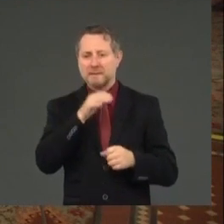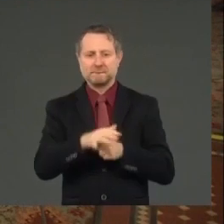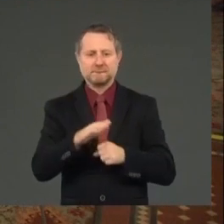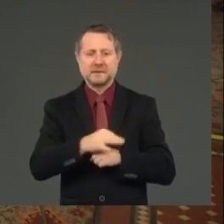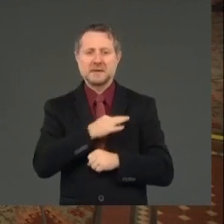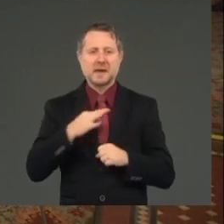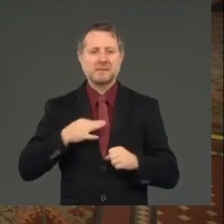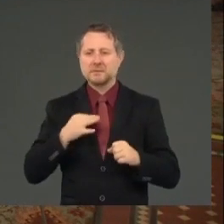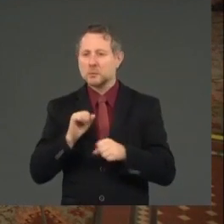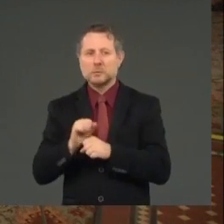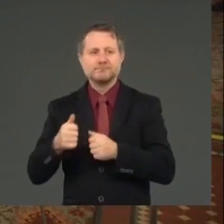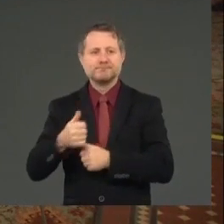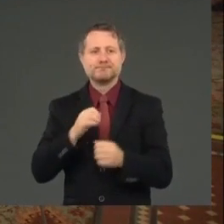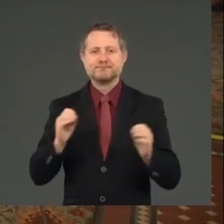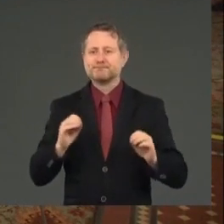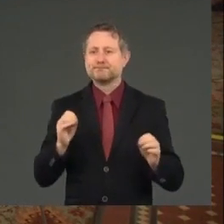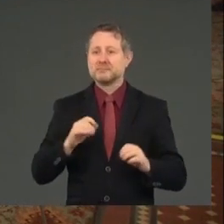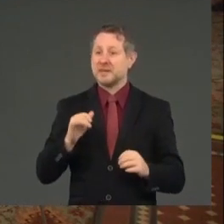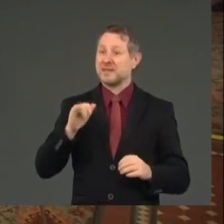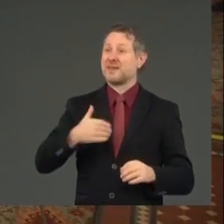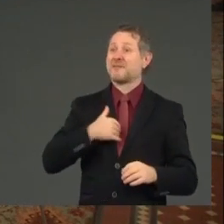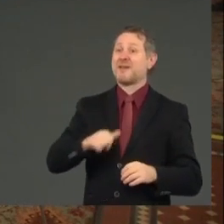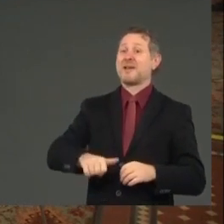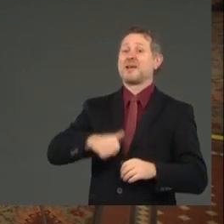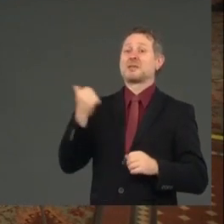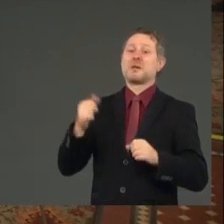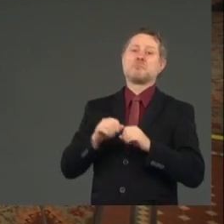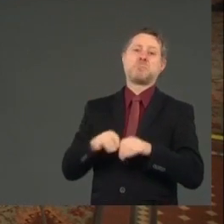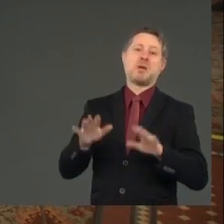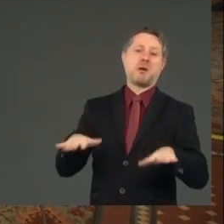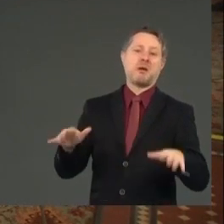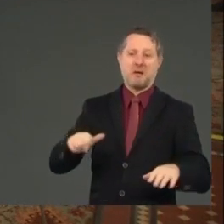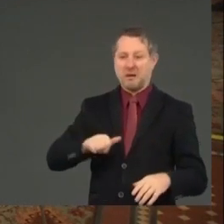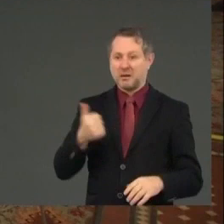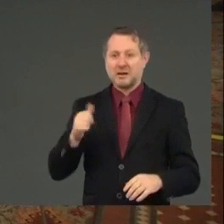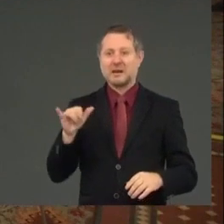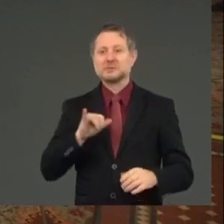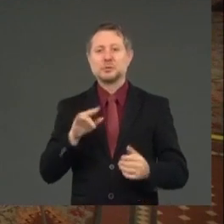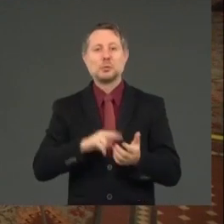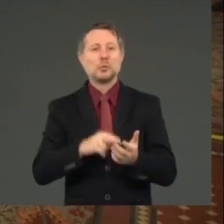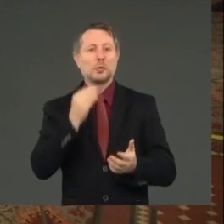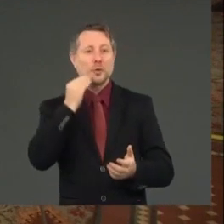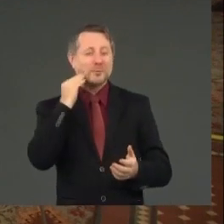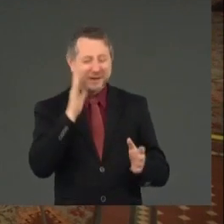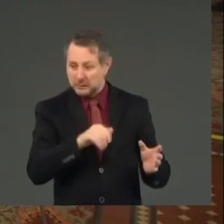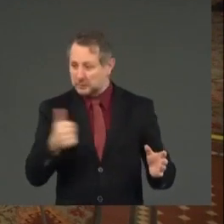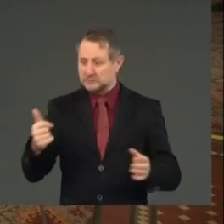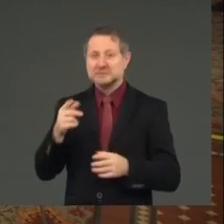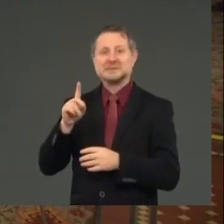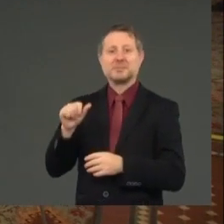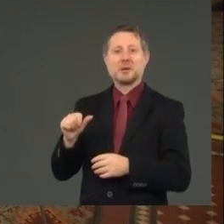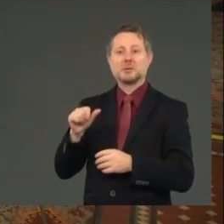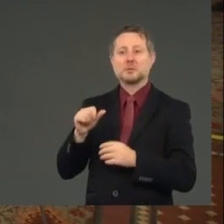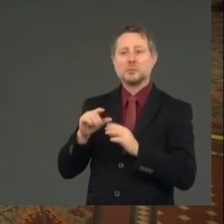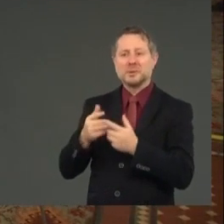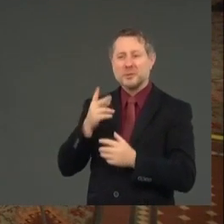SEEING CROSS-CONTAMINATION BECAUSE OF HOW SHORT-STAFFED THESE HOMES ARE. THEY FEAR THIS IS CREATING